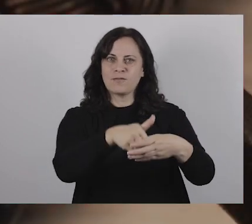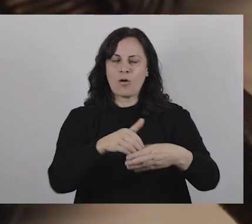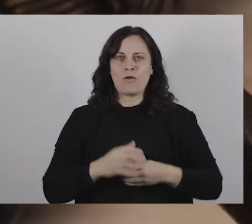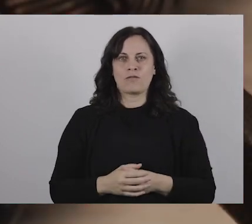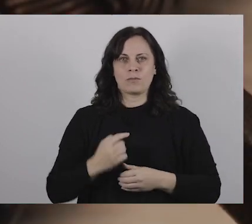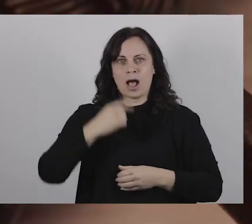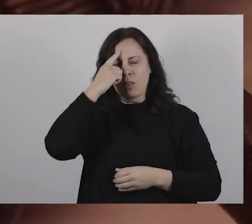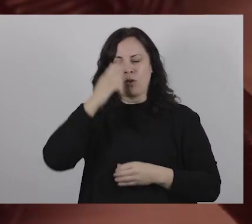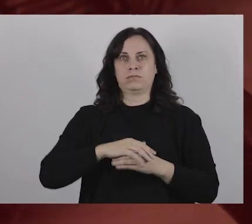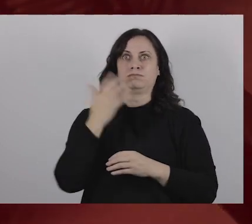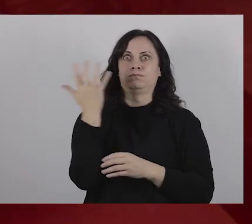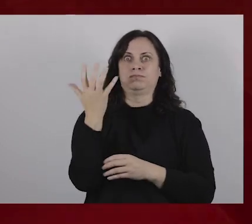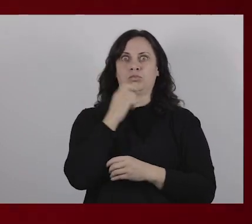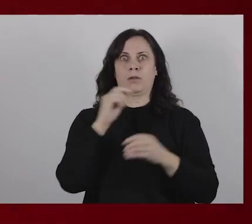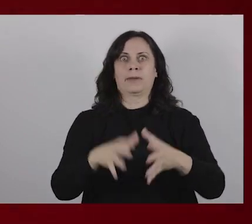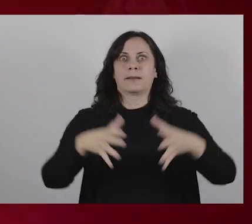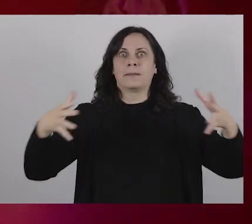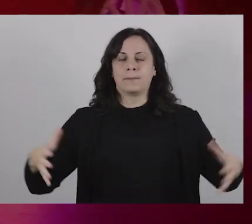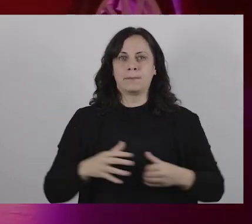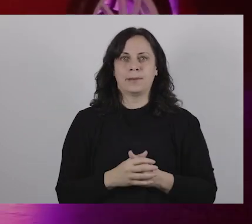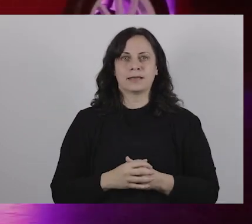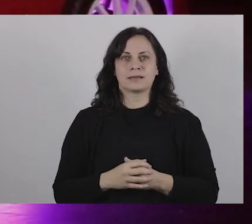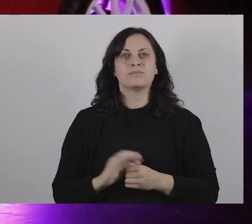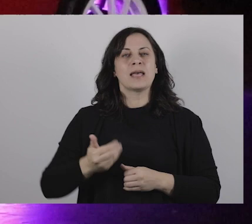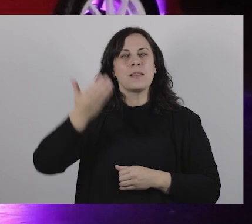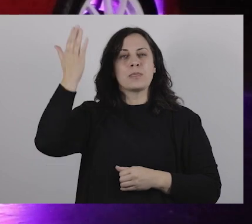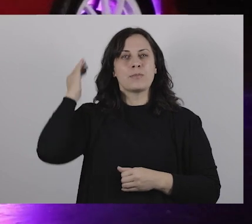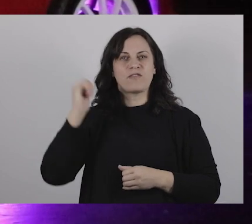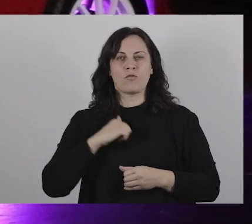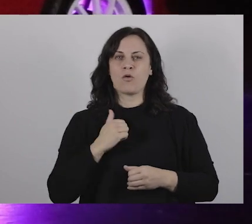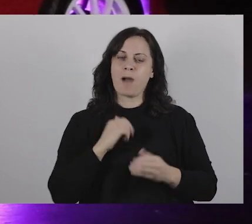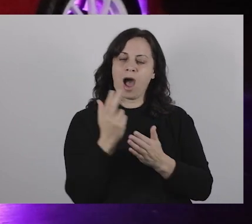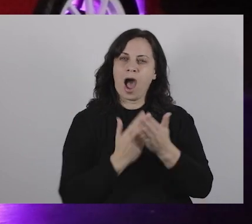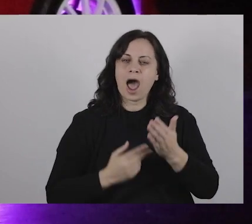So I thought might as well do something big. And I had made work about cars in the past,